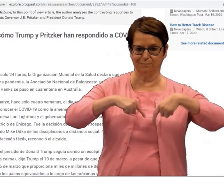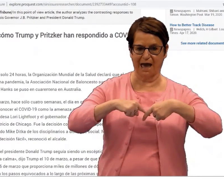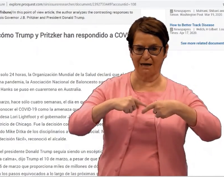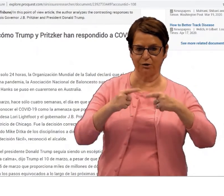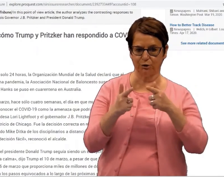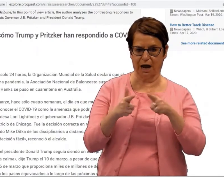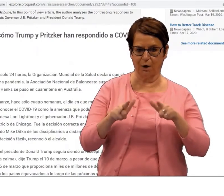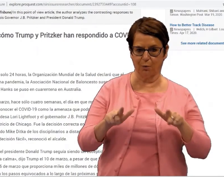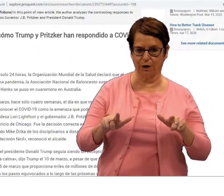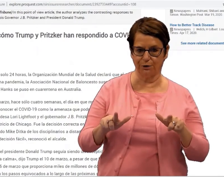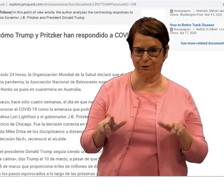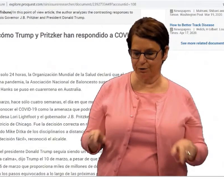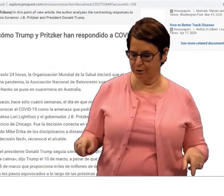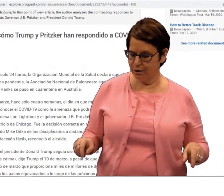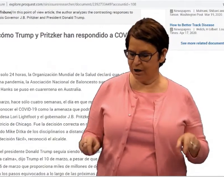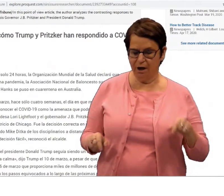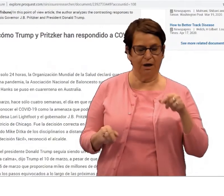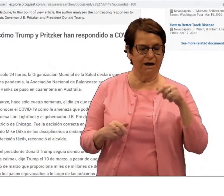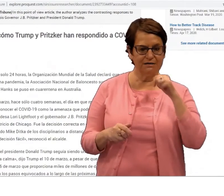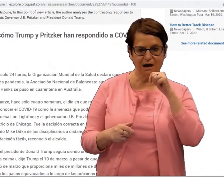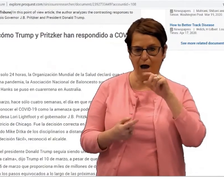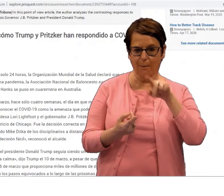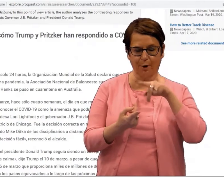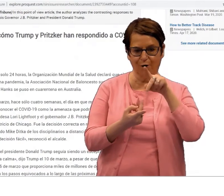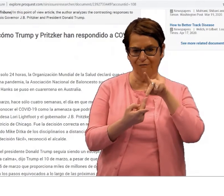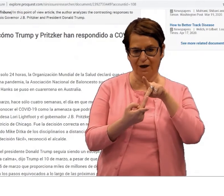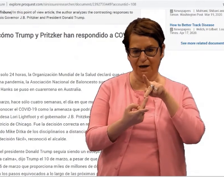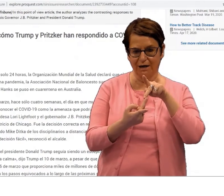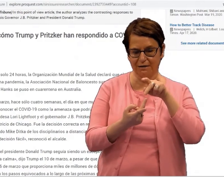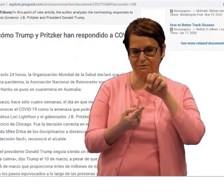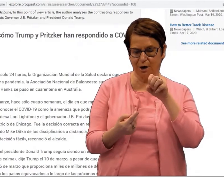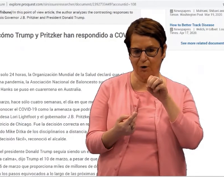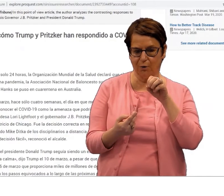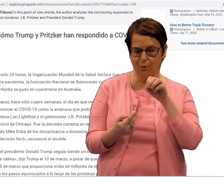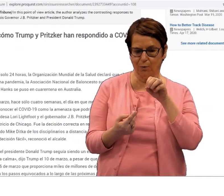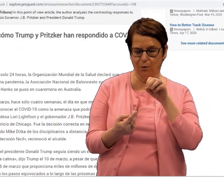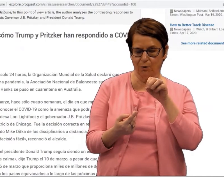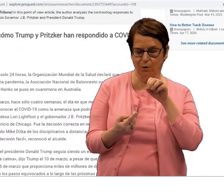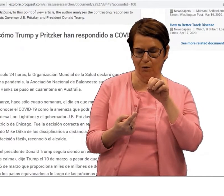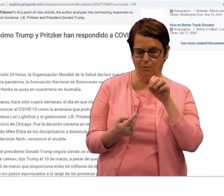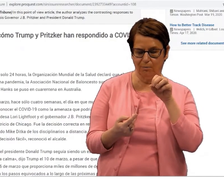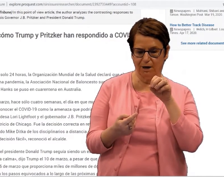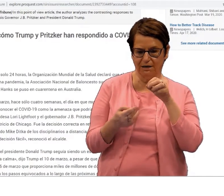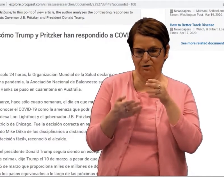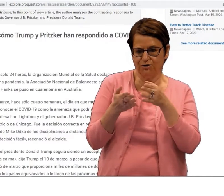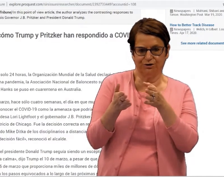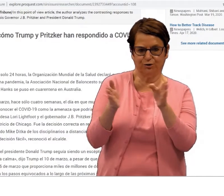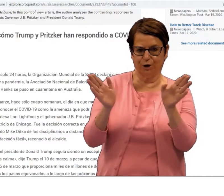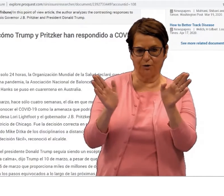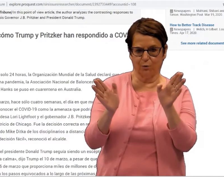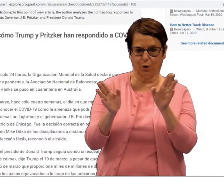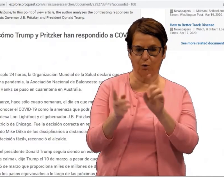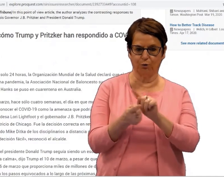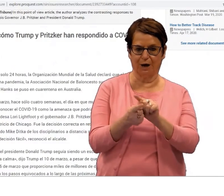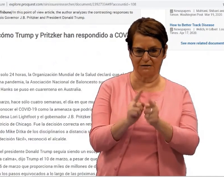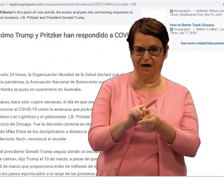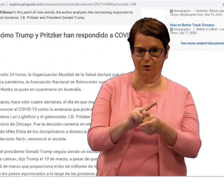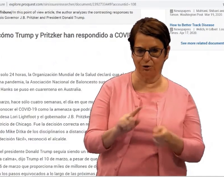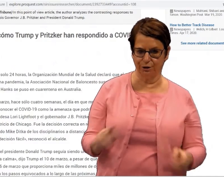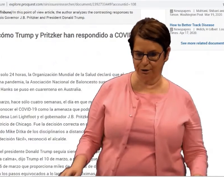Now I translated it to the Spanish language. It's not perfect, but it's a general translation.